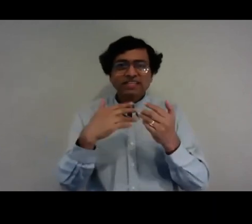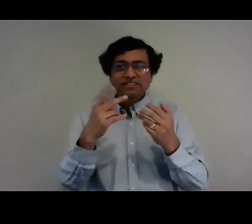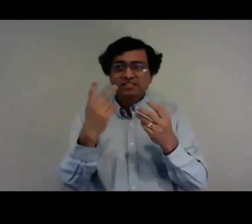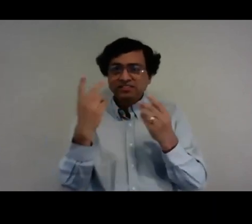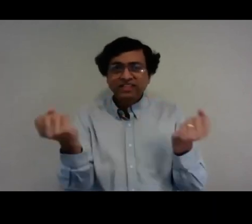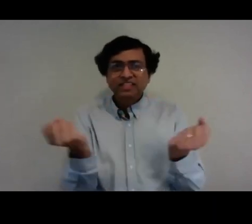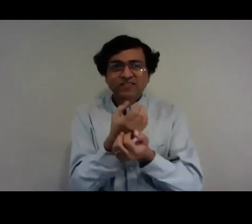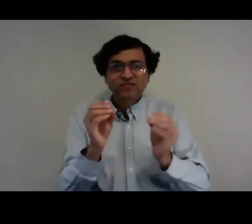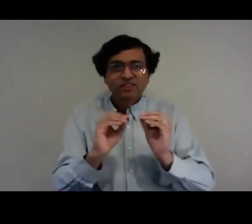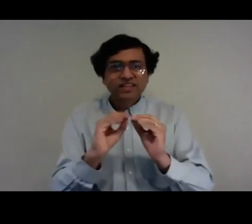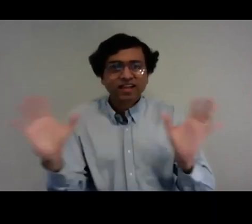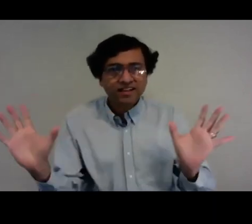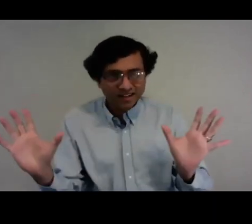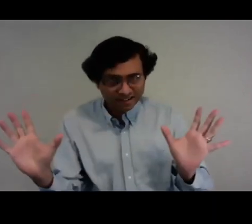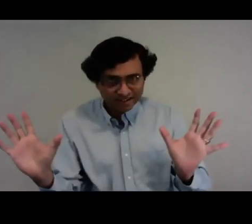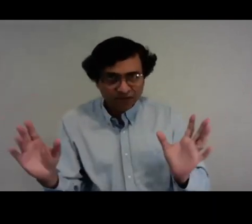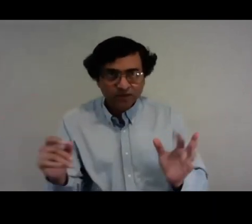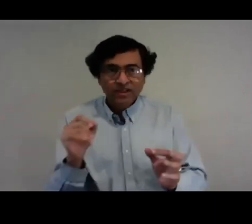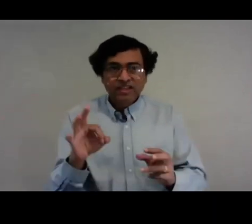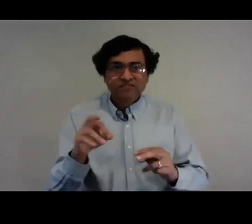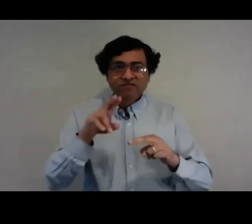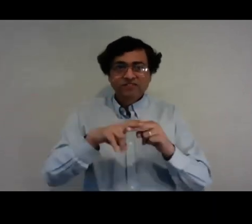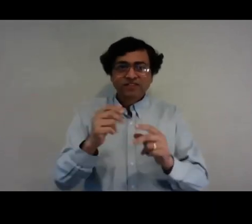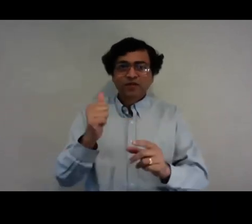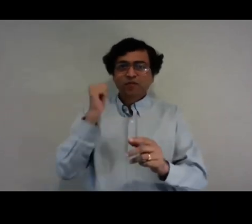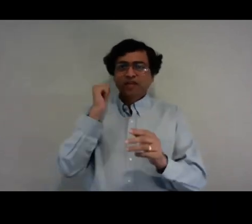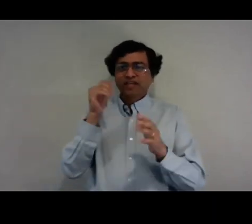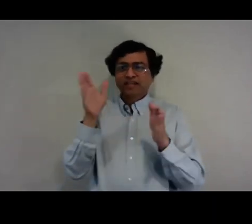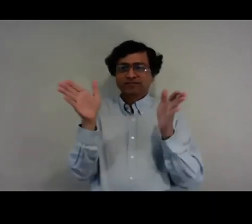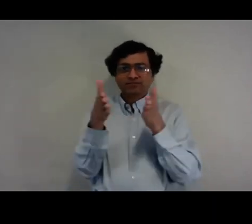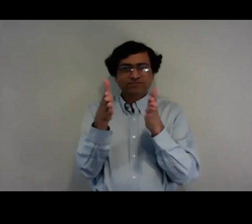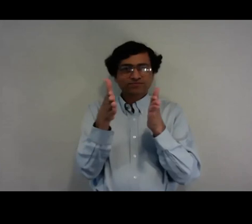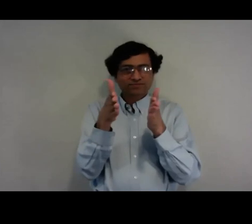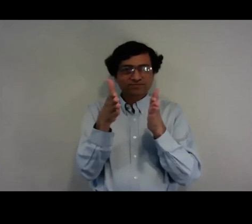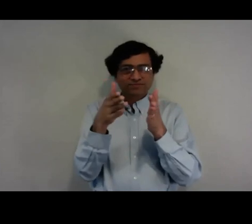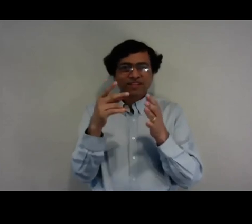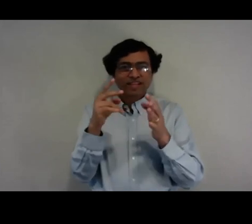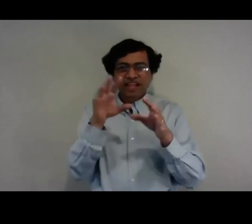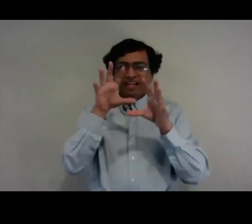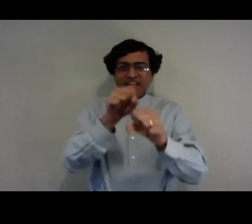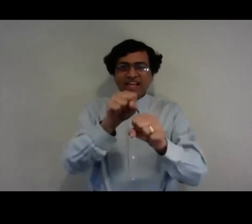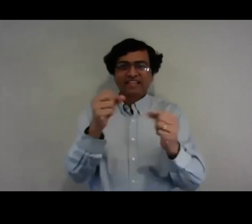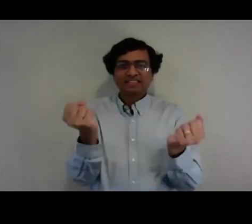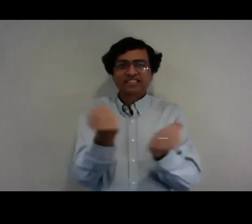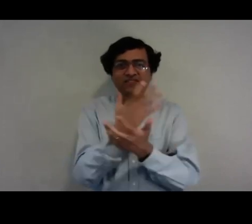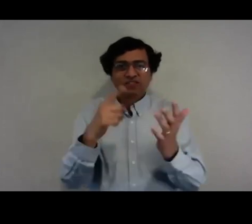you have less visual noise. So perhaps you can see what you are looking at directly, clearly.